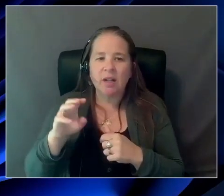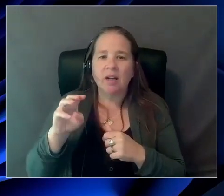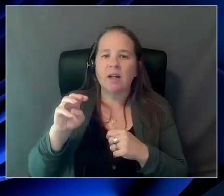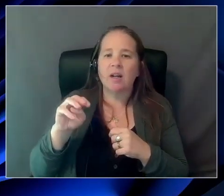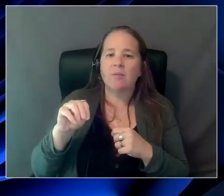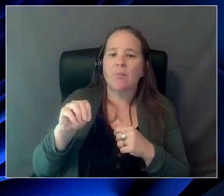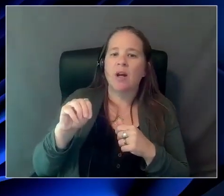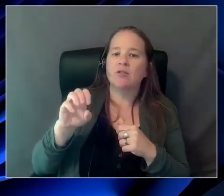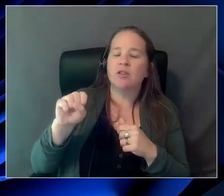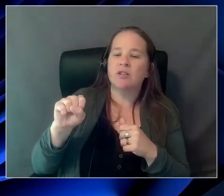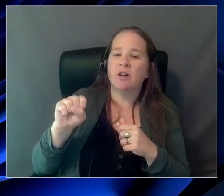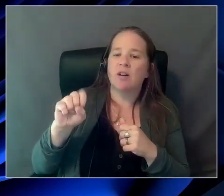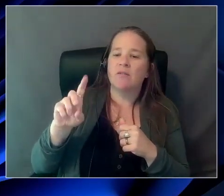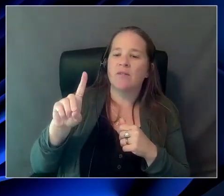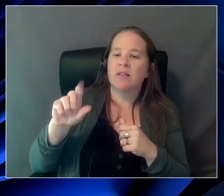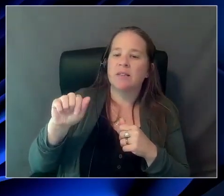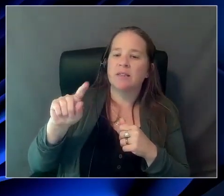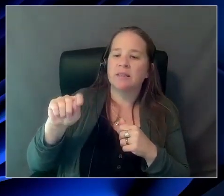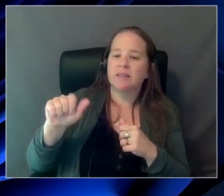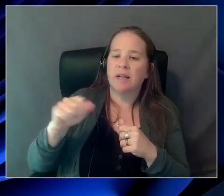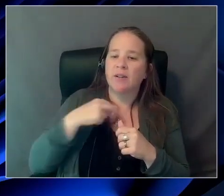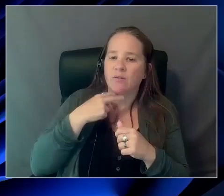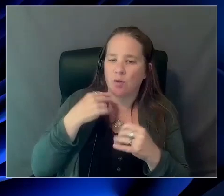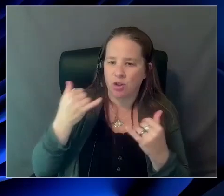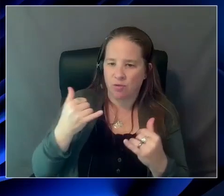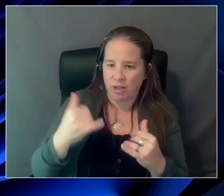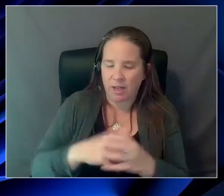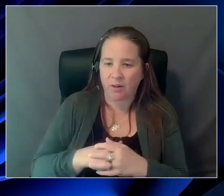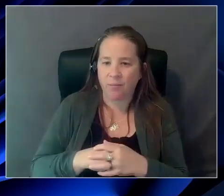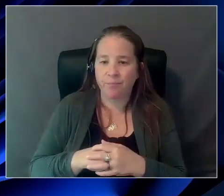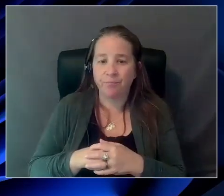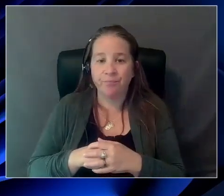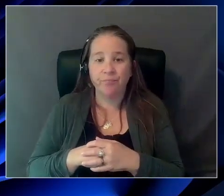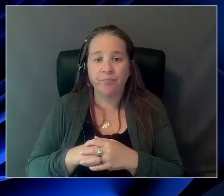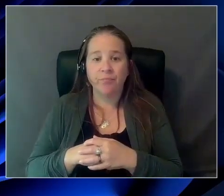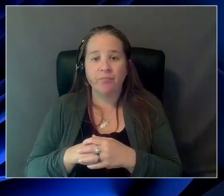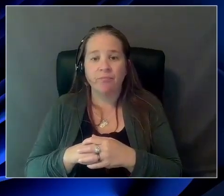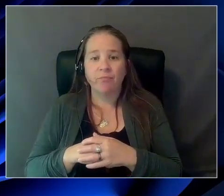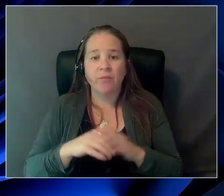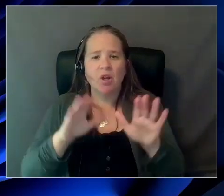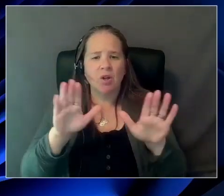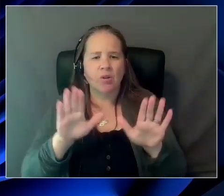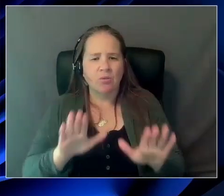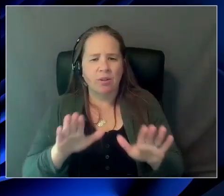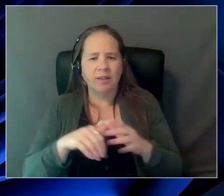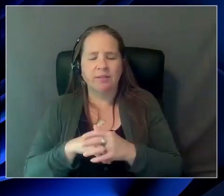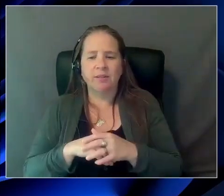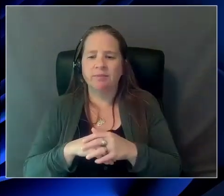Nice. Yep. Great. Awesome, so we have another question